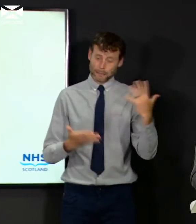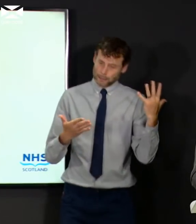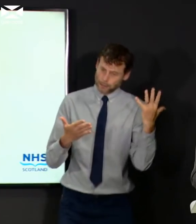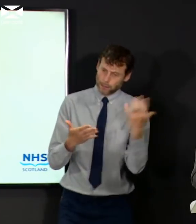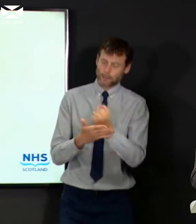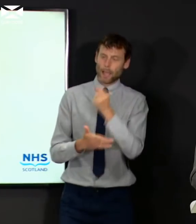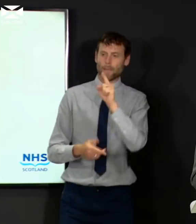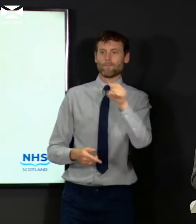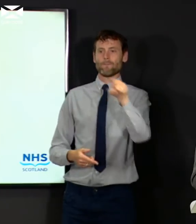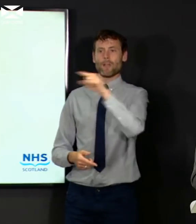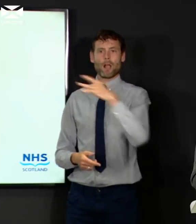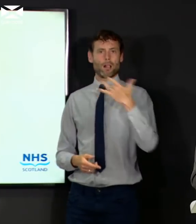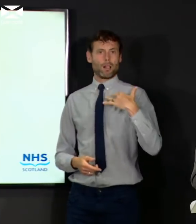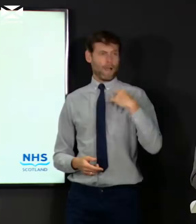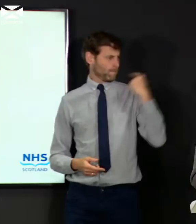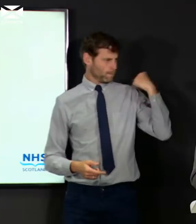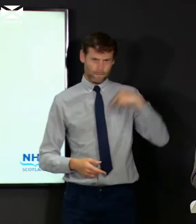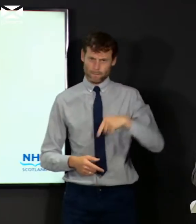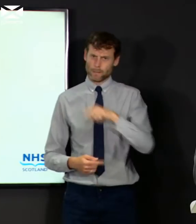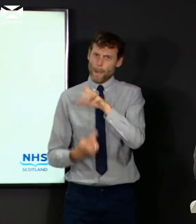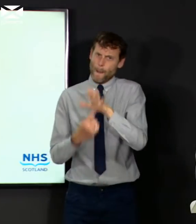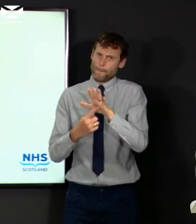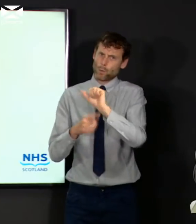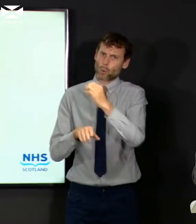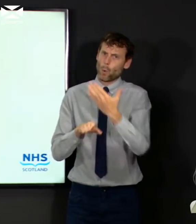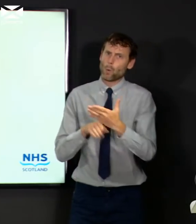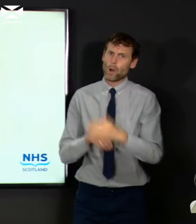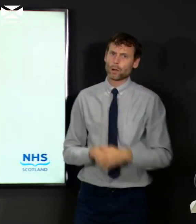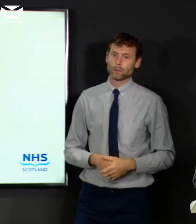these few months. The organisation and the workers within it -